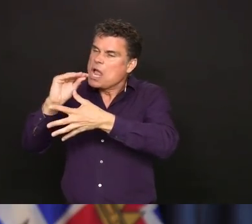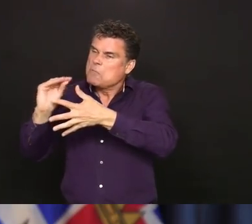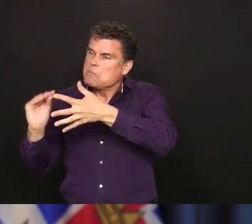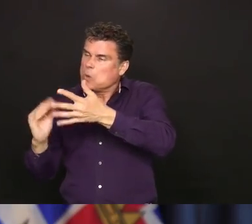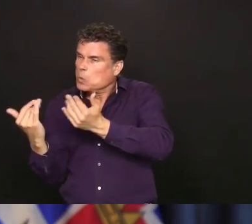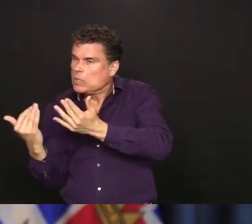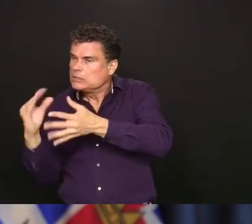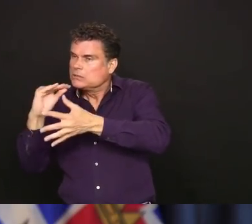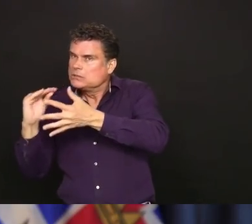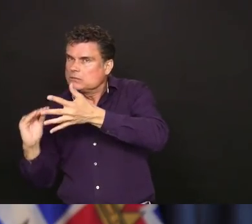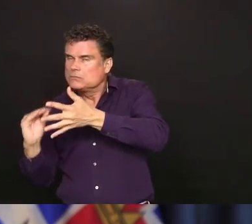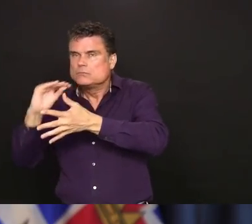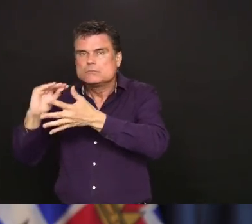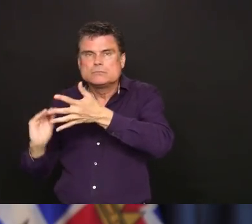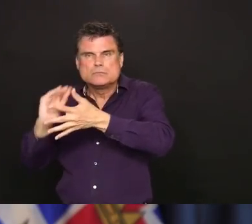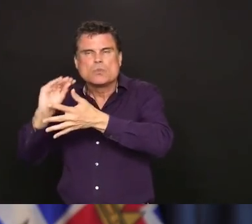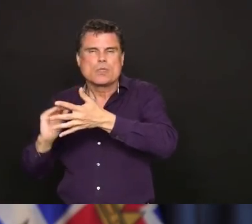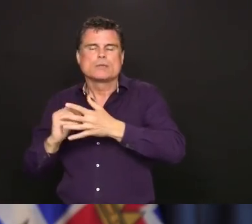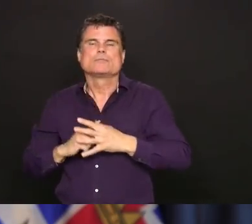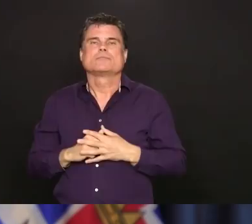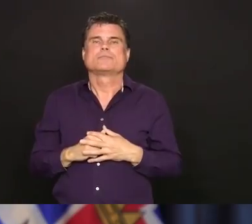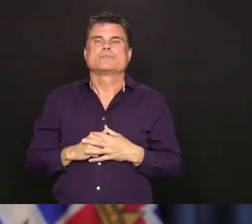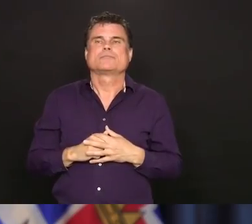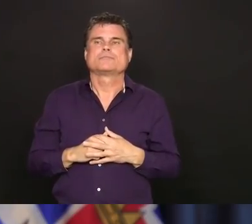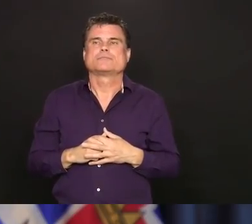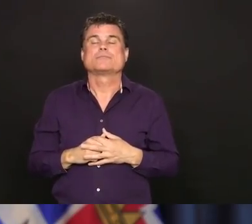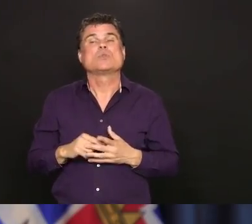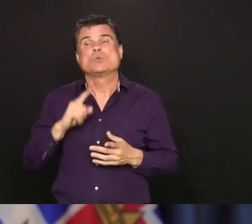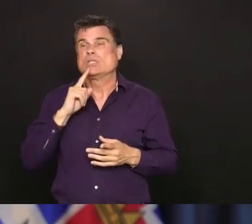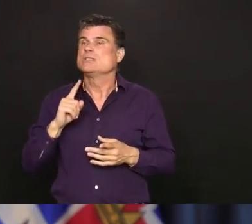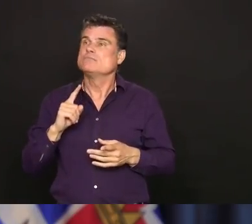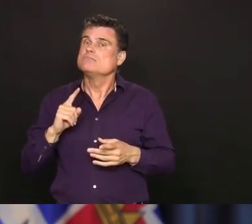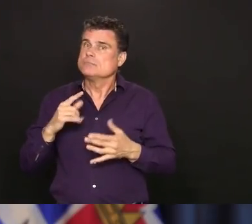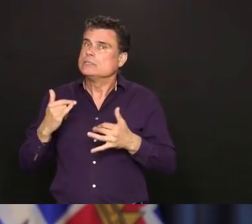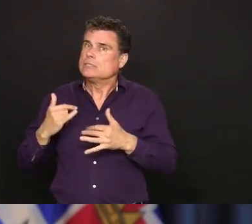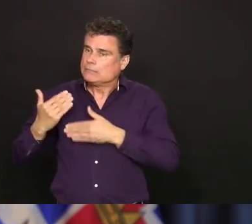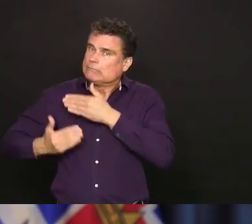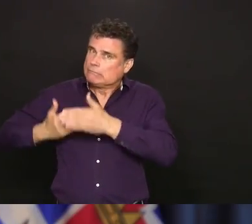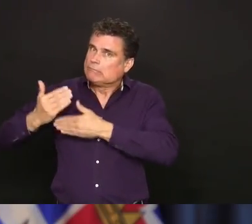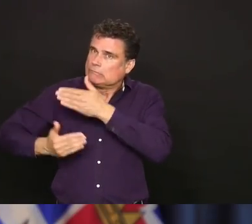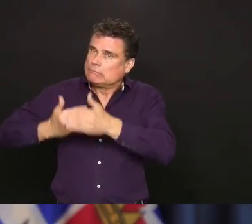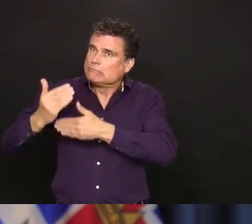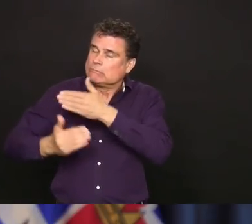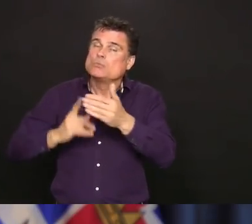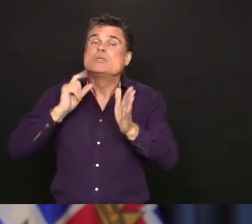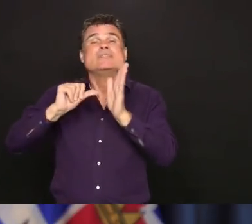cent all in in flattening this curve, doing the things we need to do and the most important is if